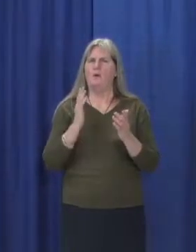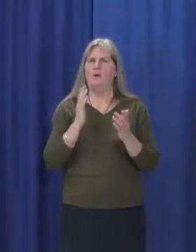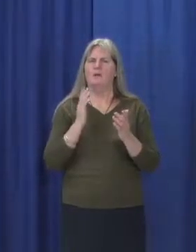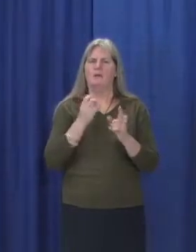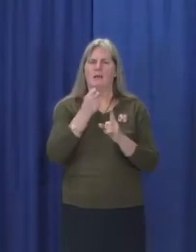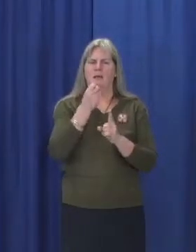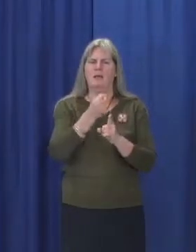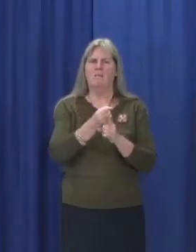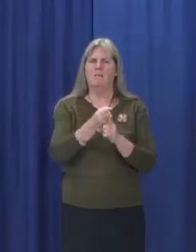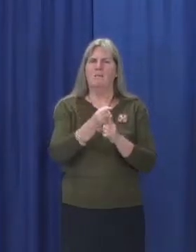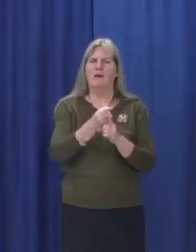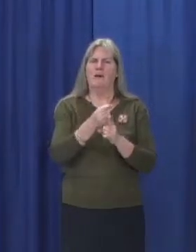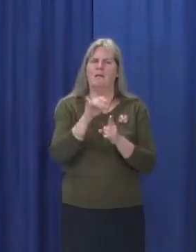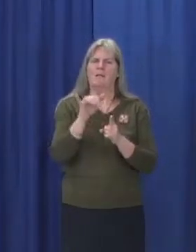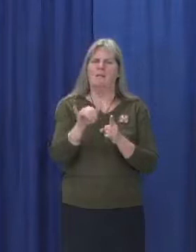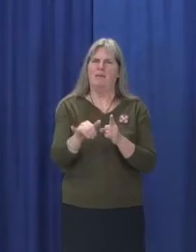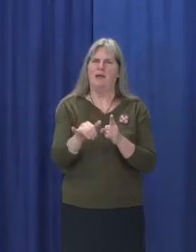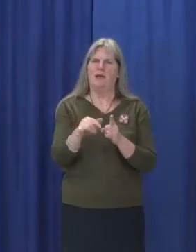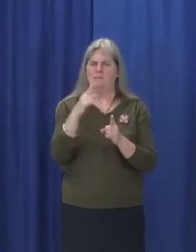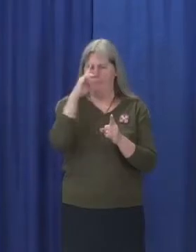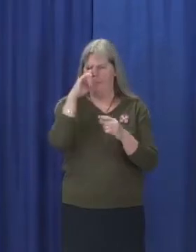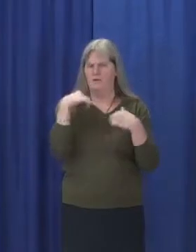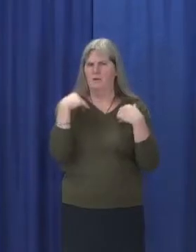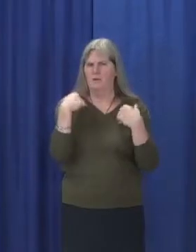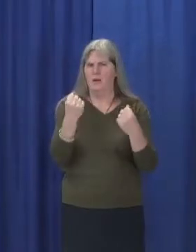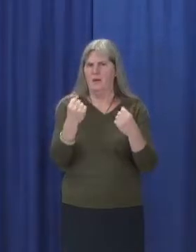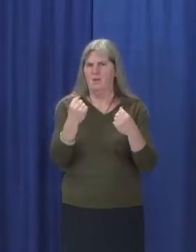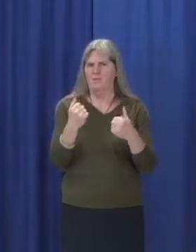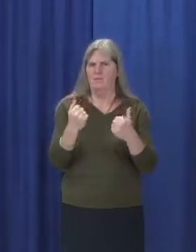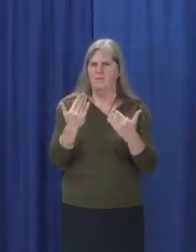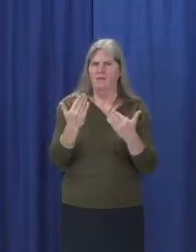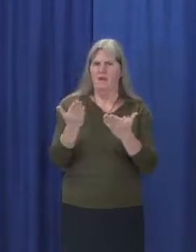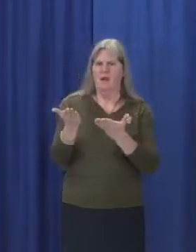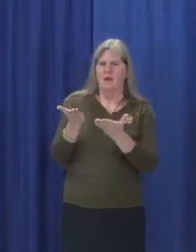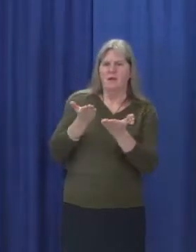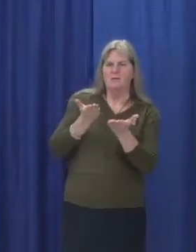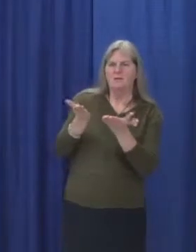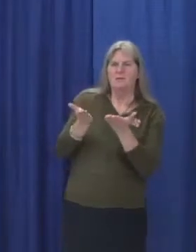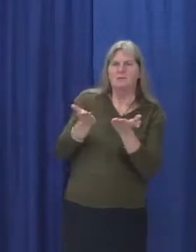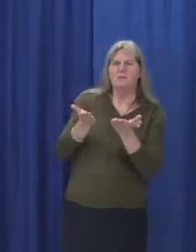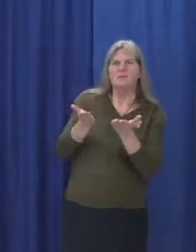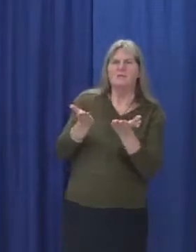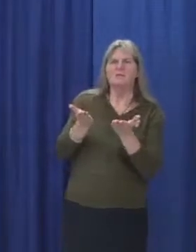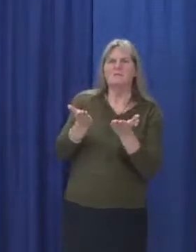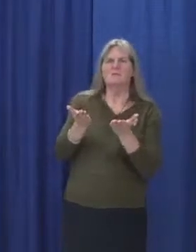for mental health in terms of the services offered and what